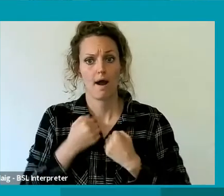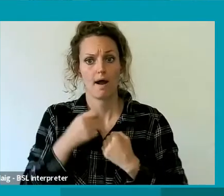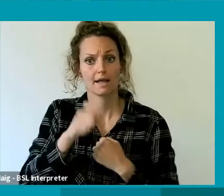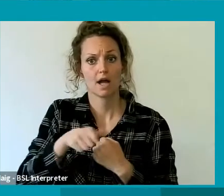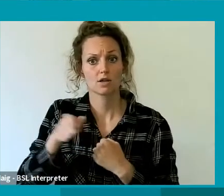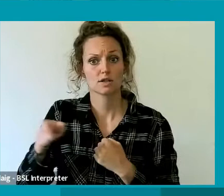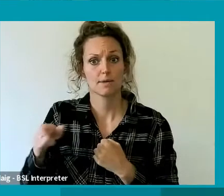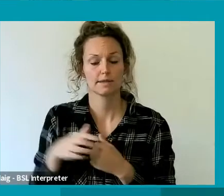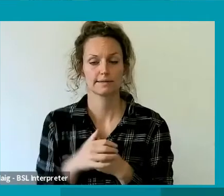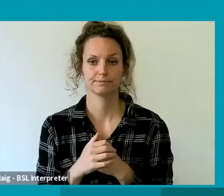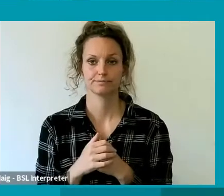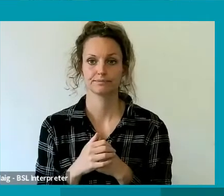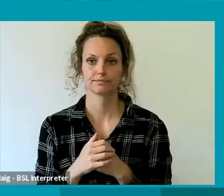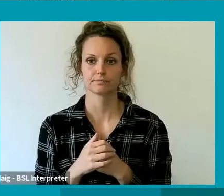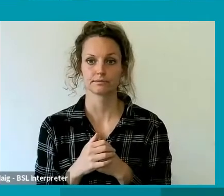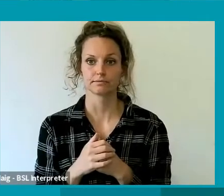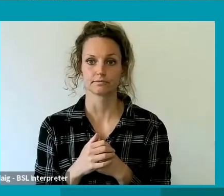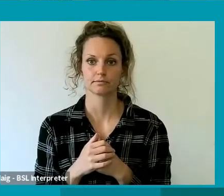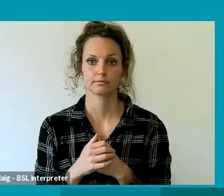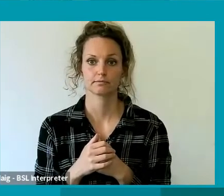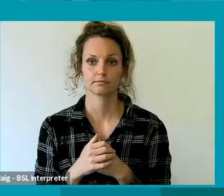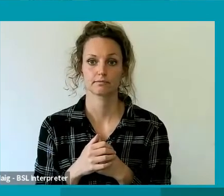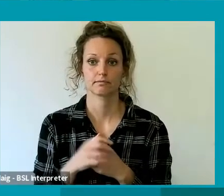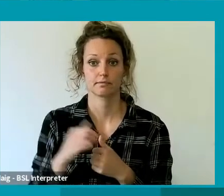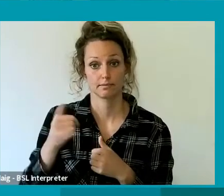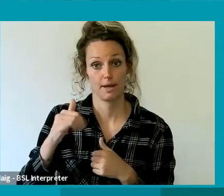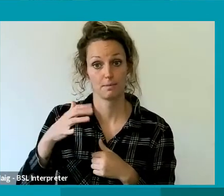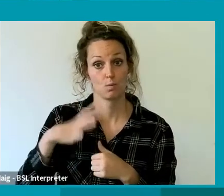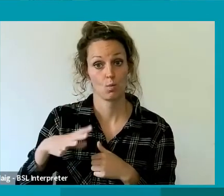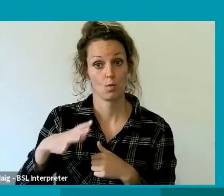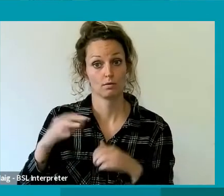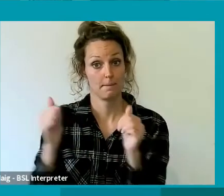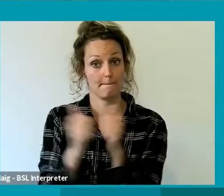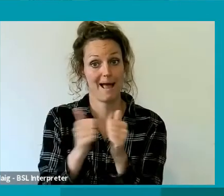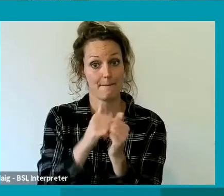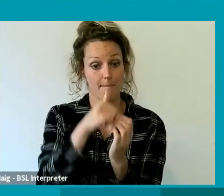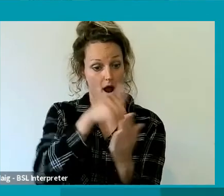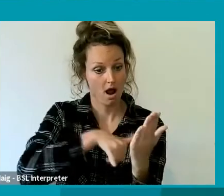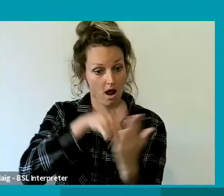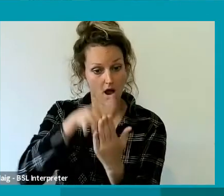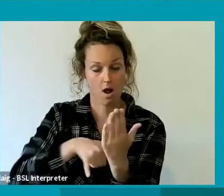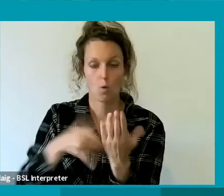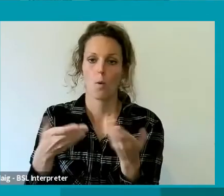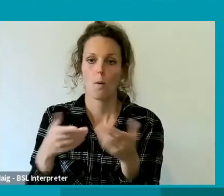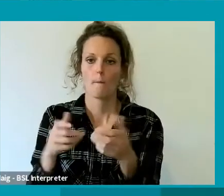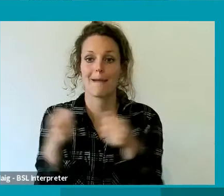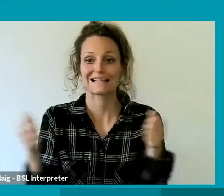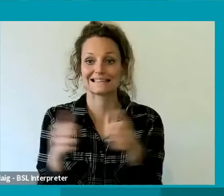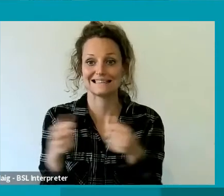You might want to get a sheet of paper. Some old magazines start cutting out those images. Maybe start doodling.